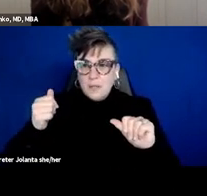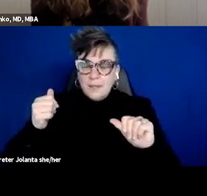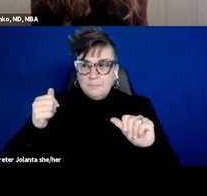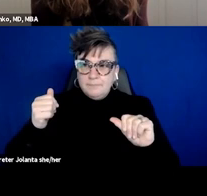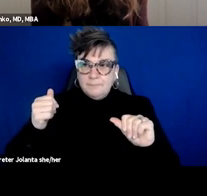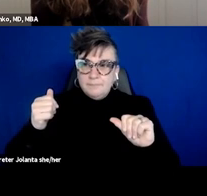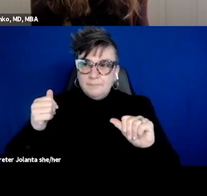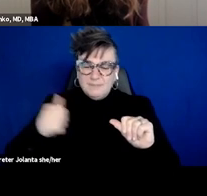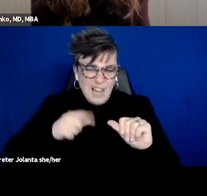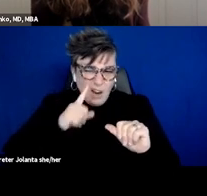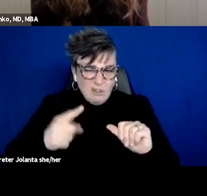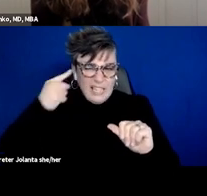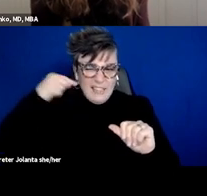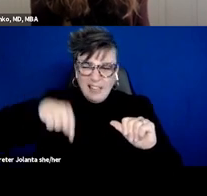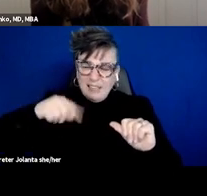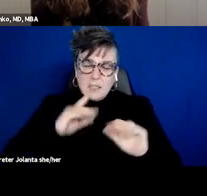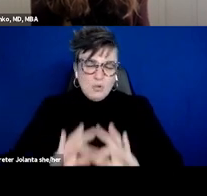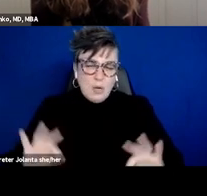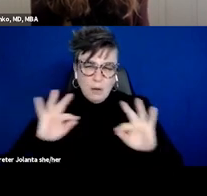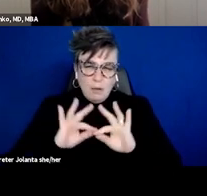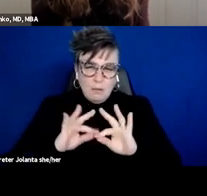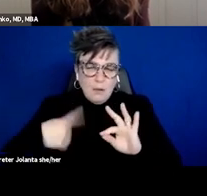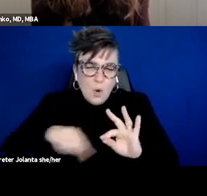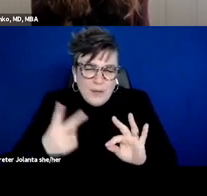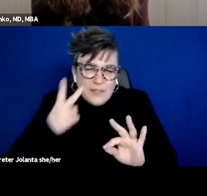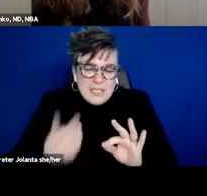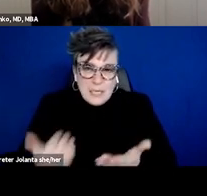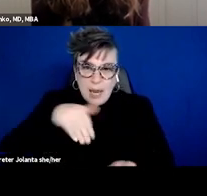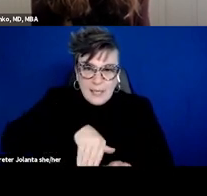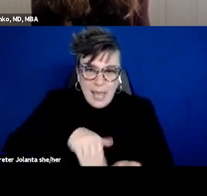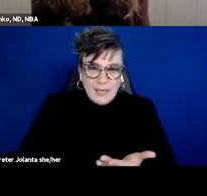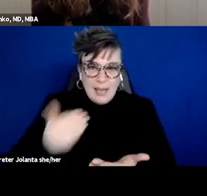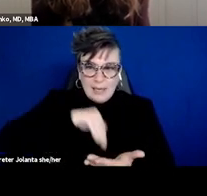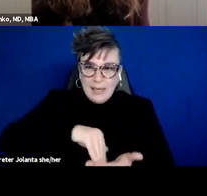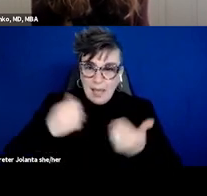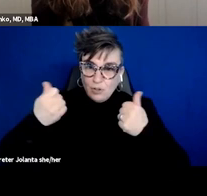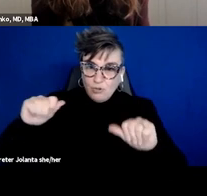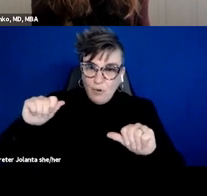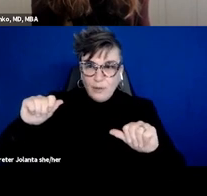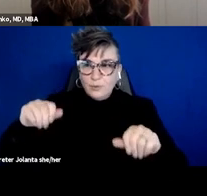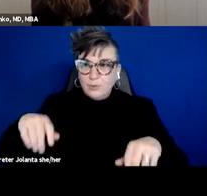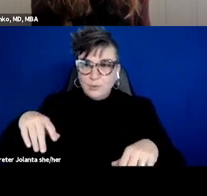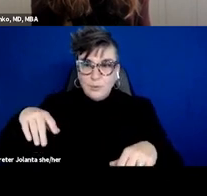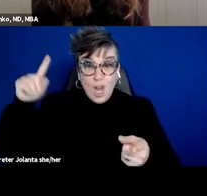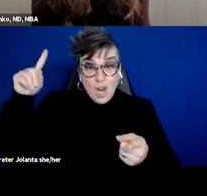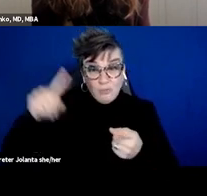think that this is so critical. We have seen it, in trying to reduce the extreme disparities